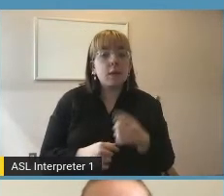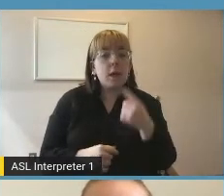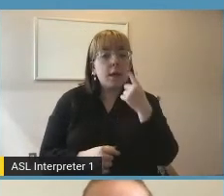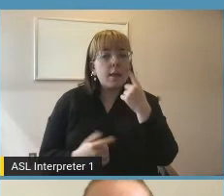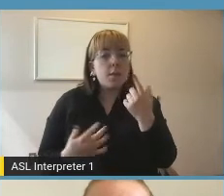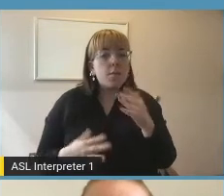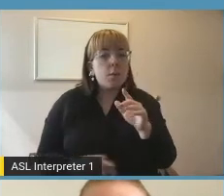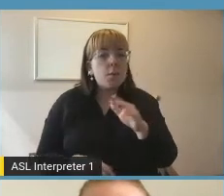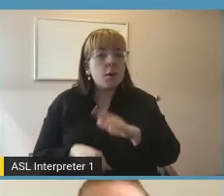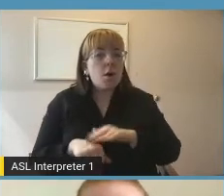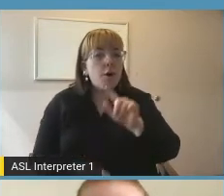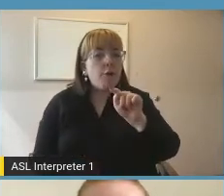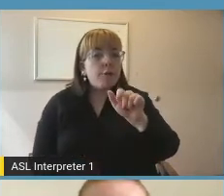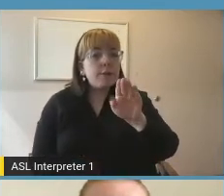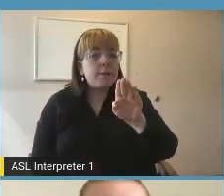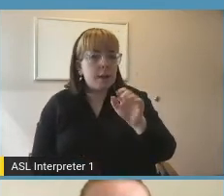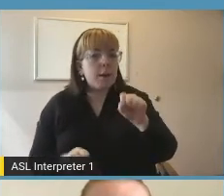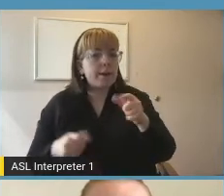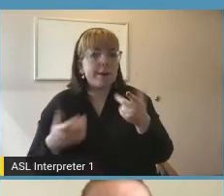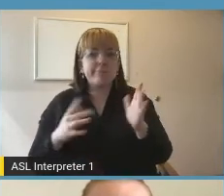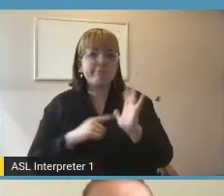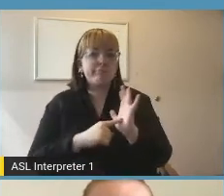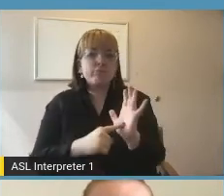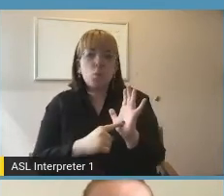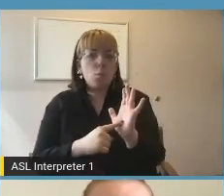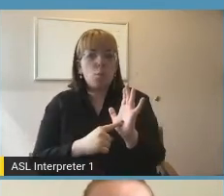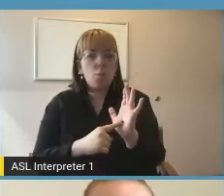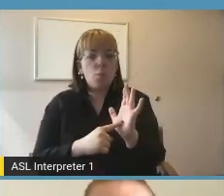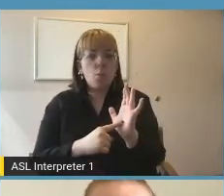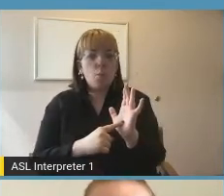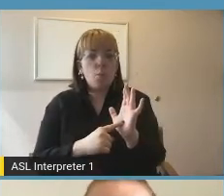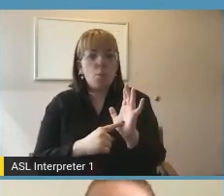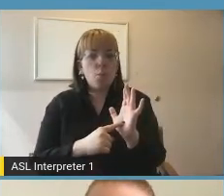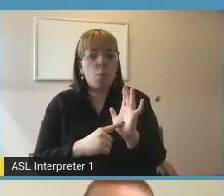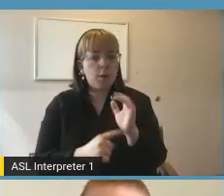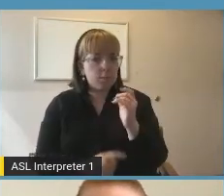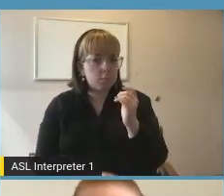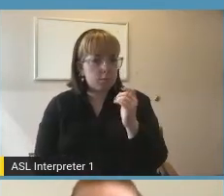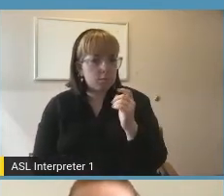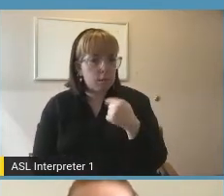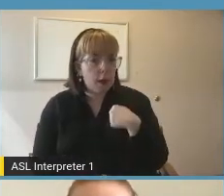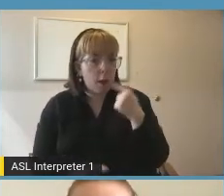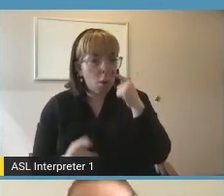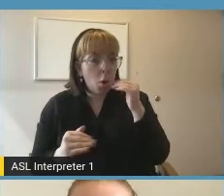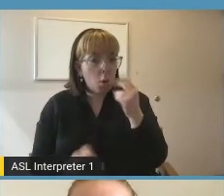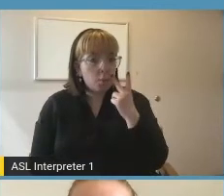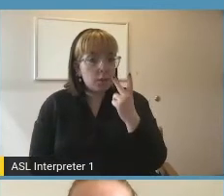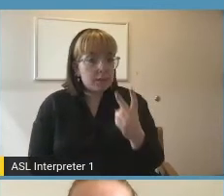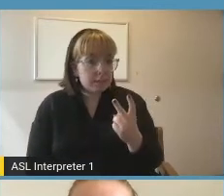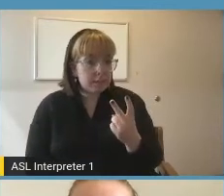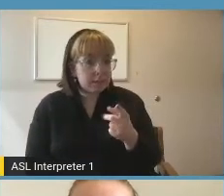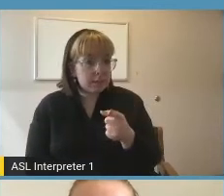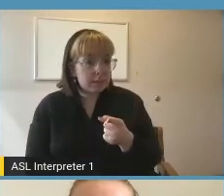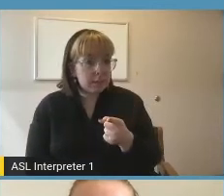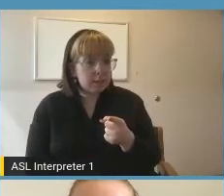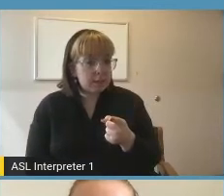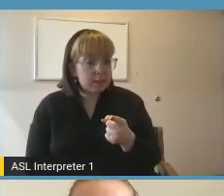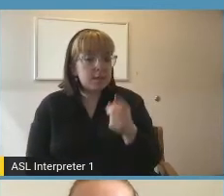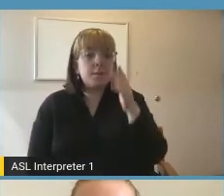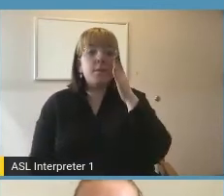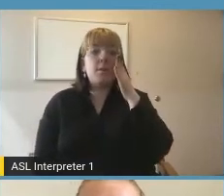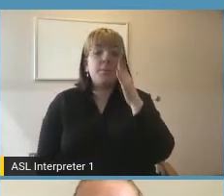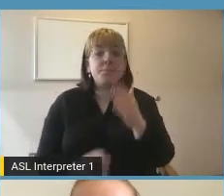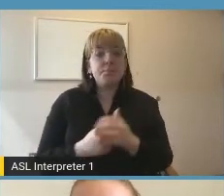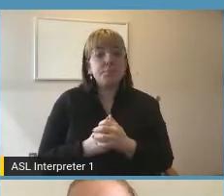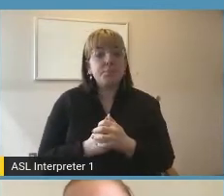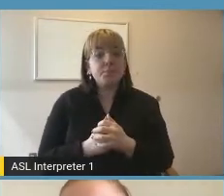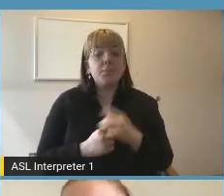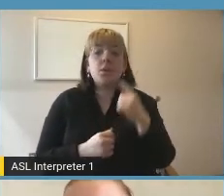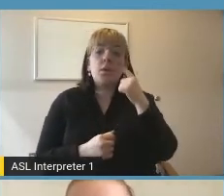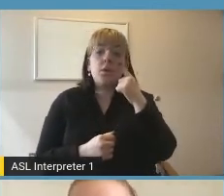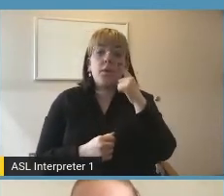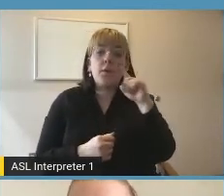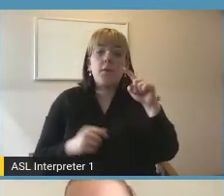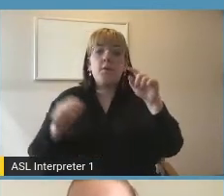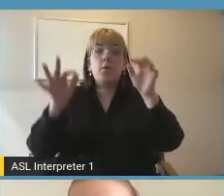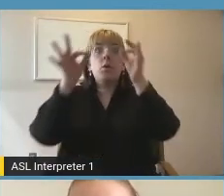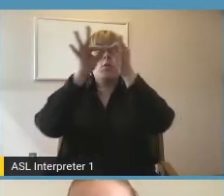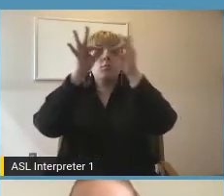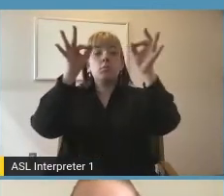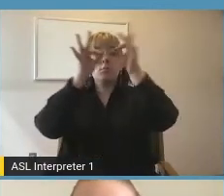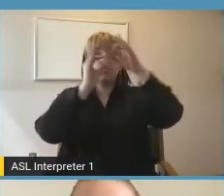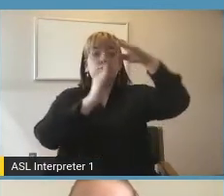show you auphonic. I hope you're seeing auphonic right now and for pennies on the minute you